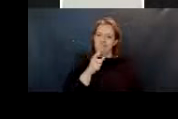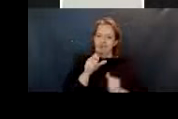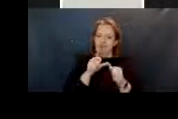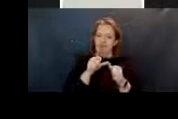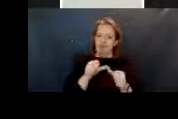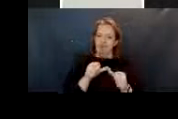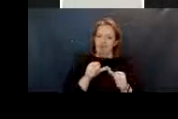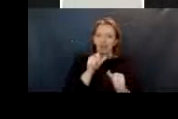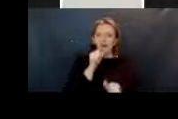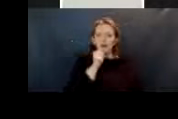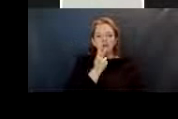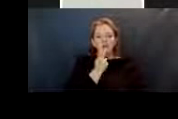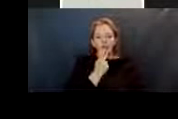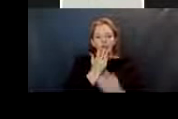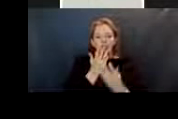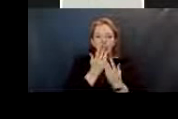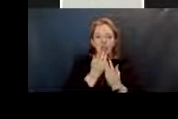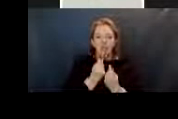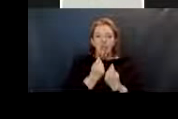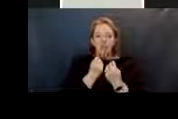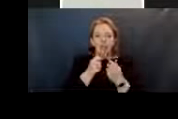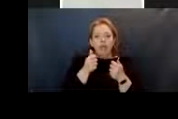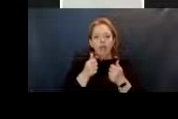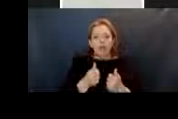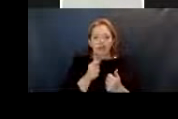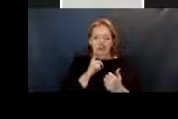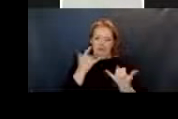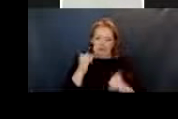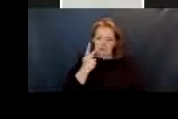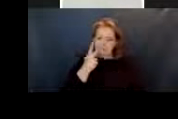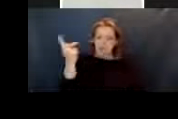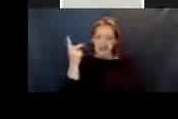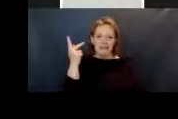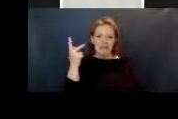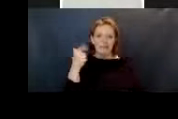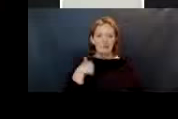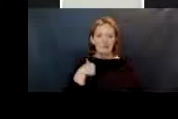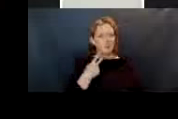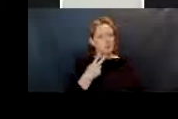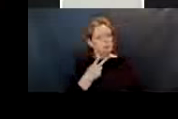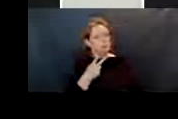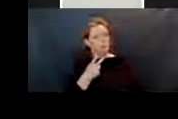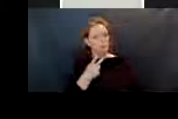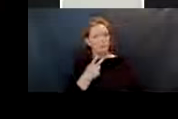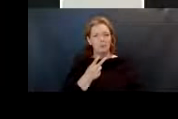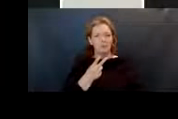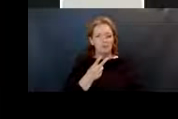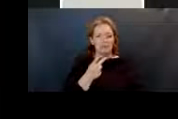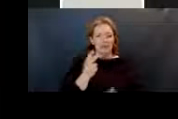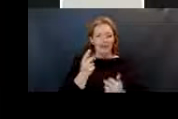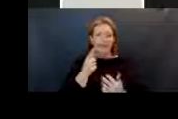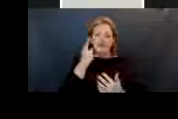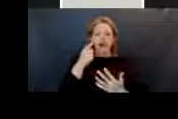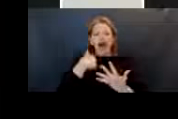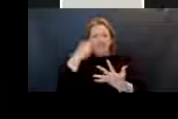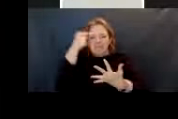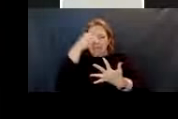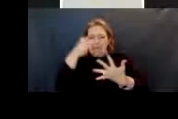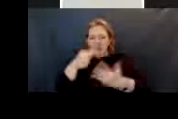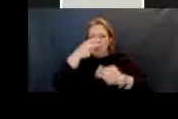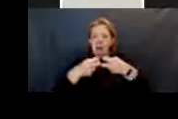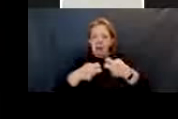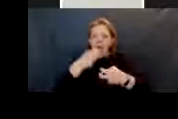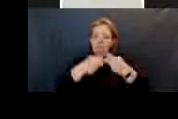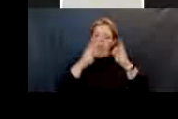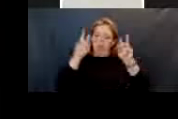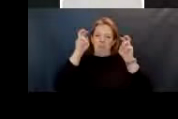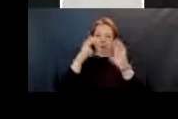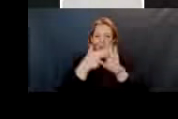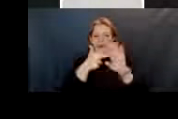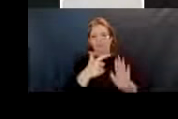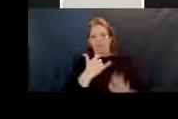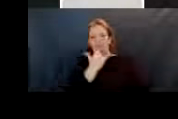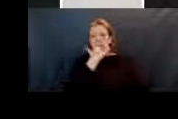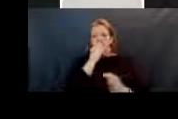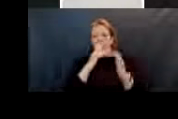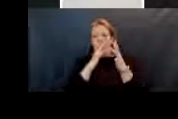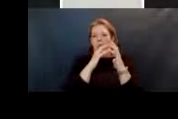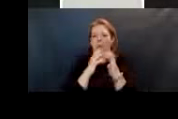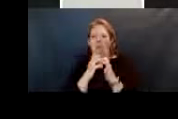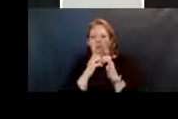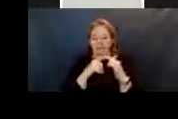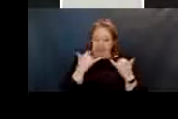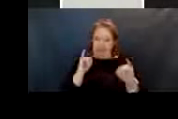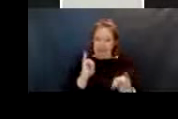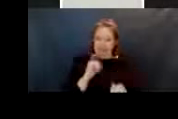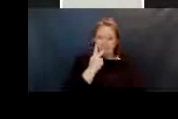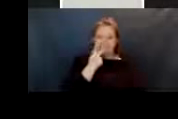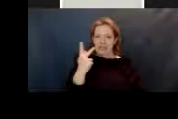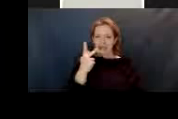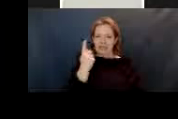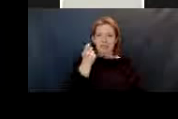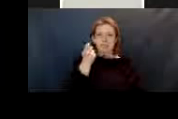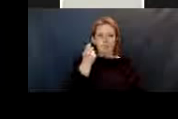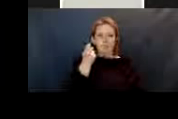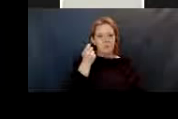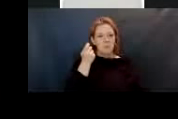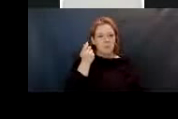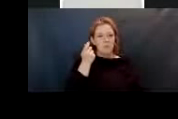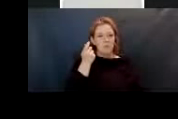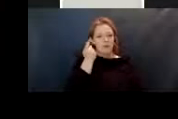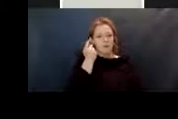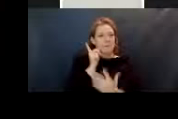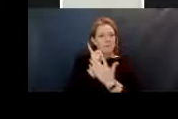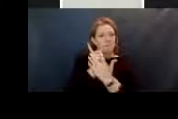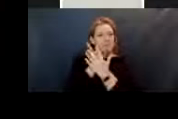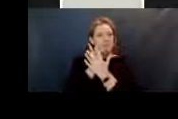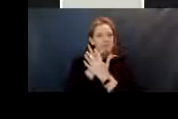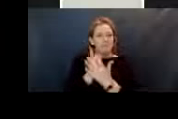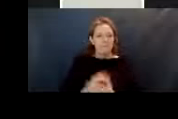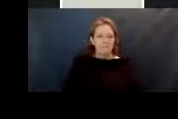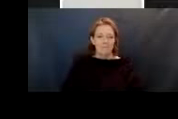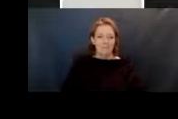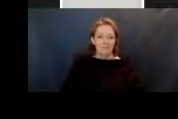in spite of everything that we see that we could call wrong with this structure.